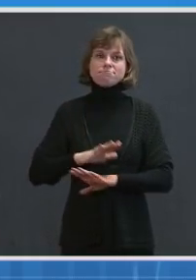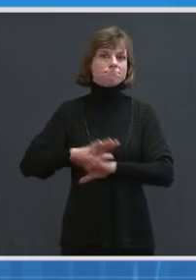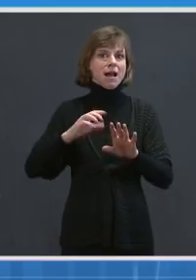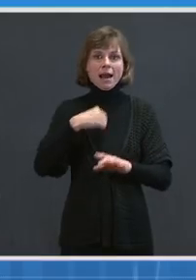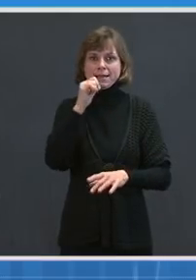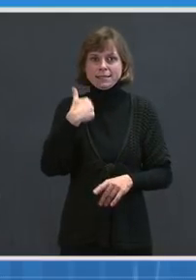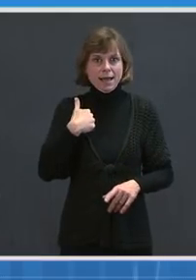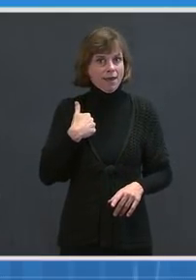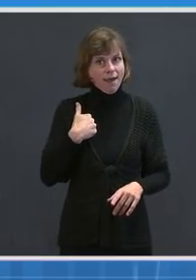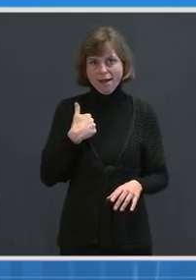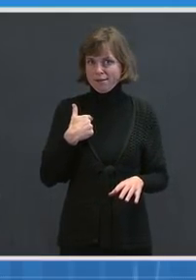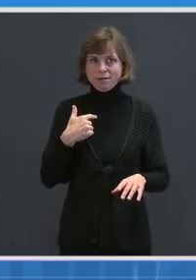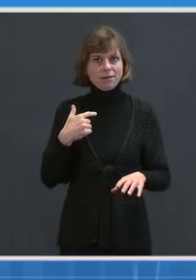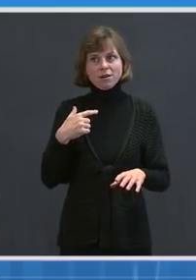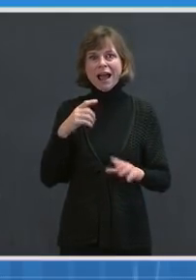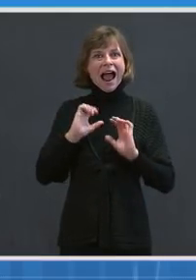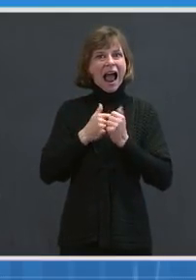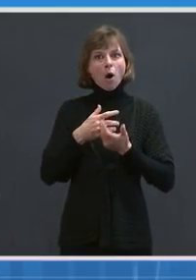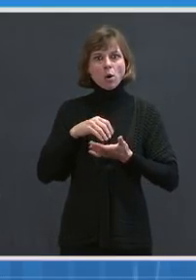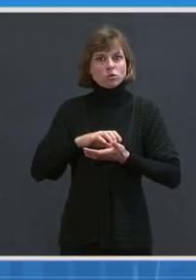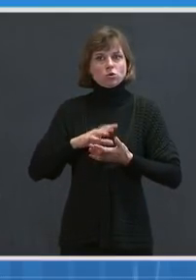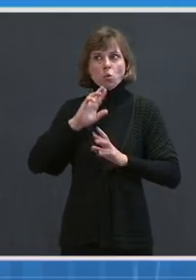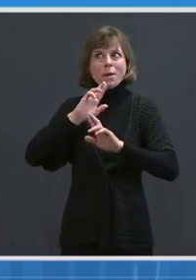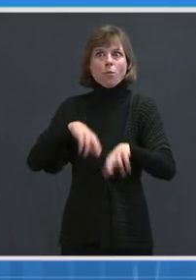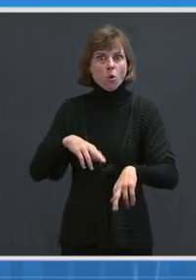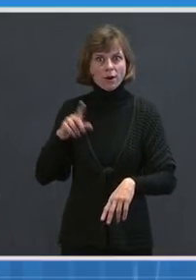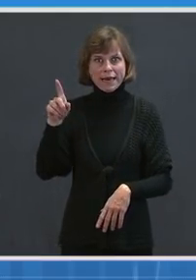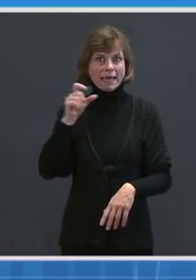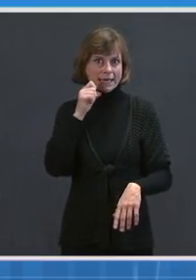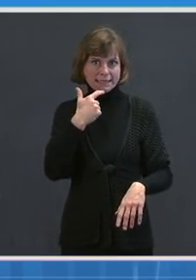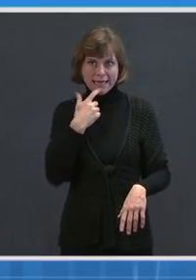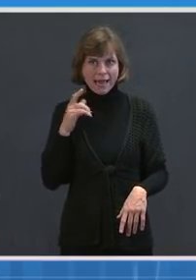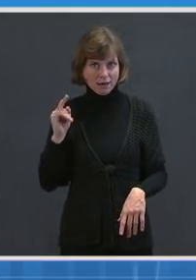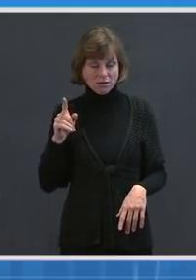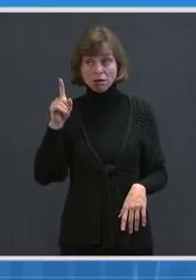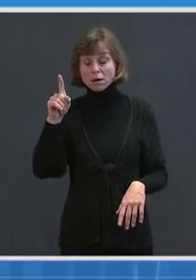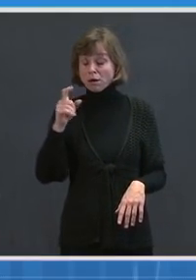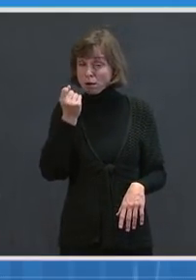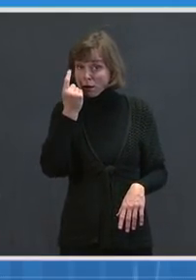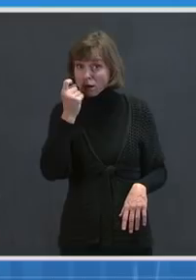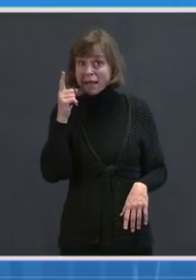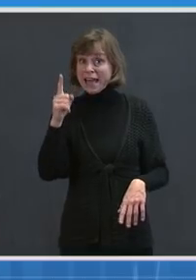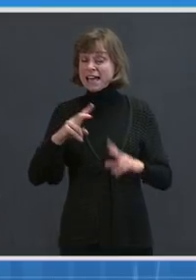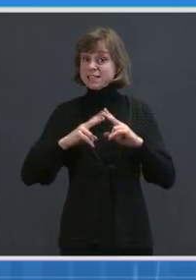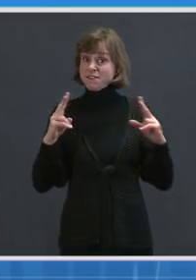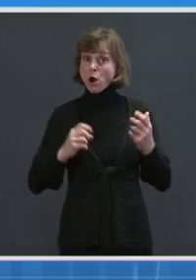however it was reported. In fact, he is very eager for the Johnson & Johnson vaccine.